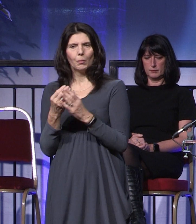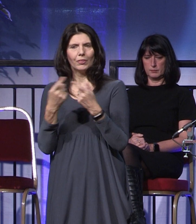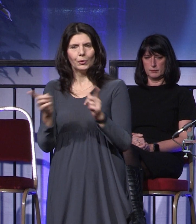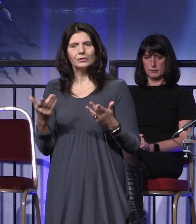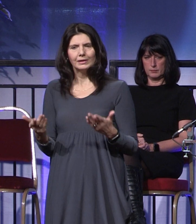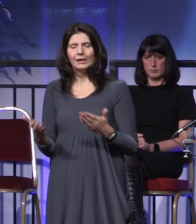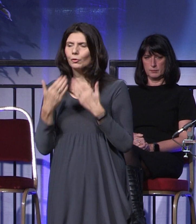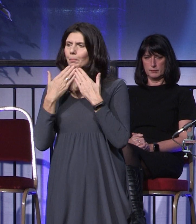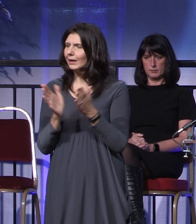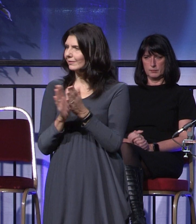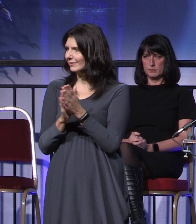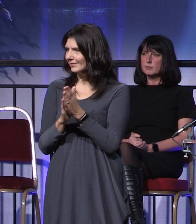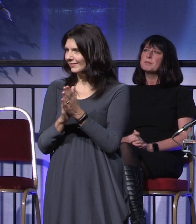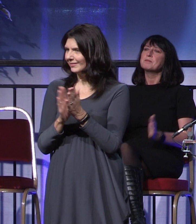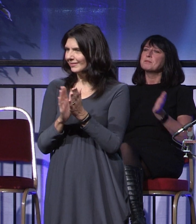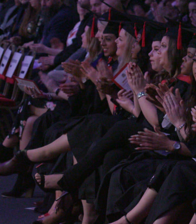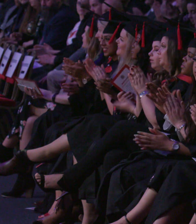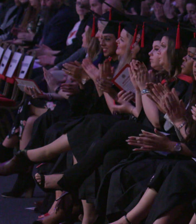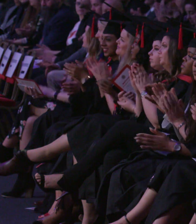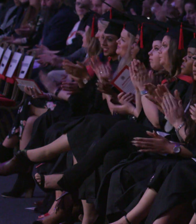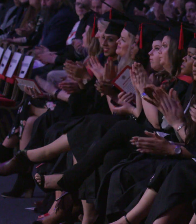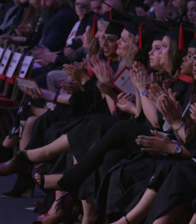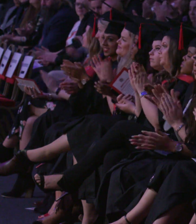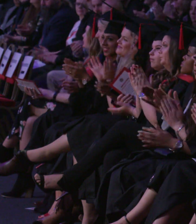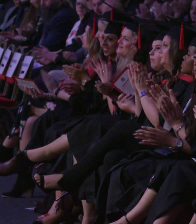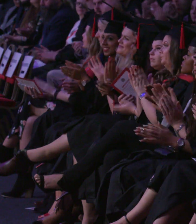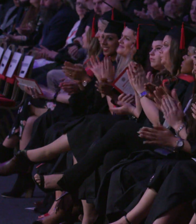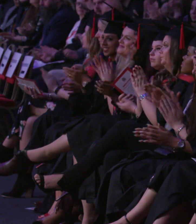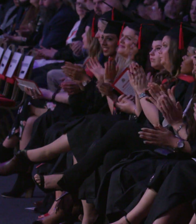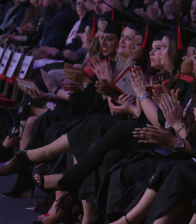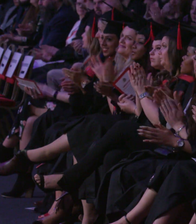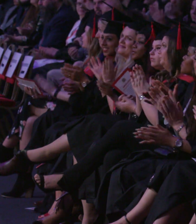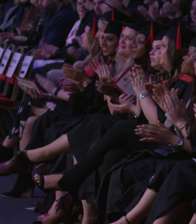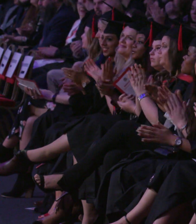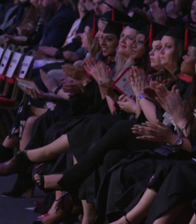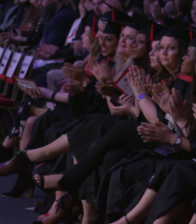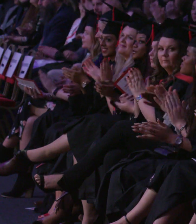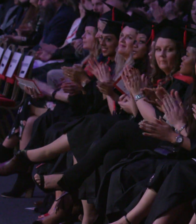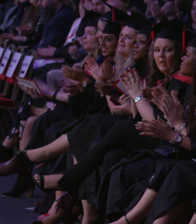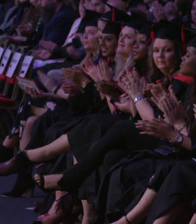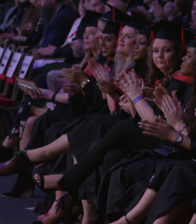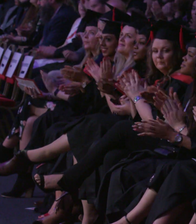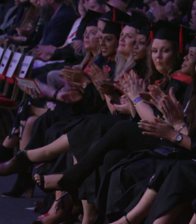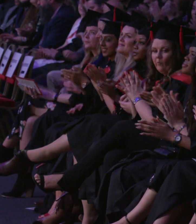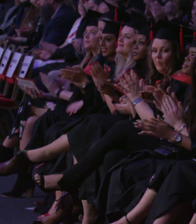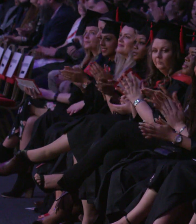give all those people a massive round of applause